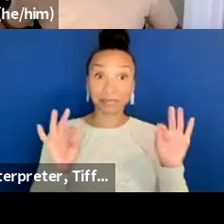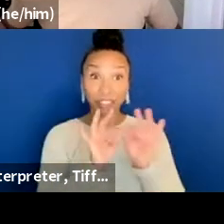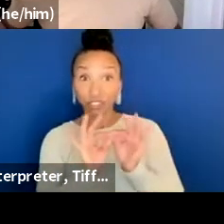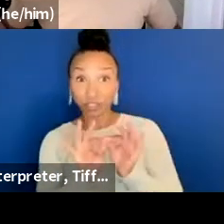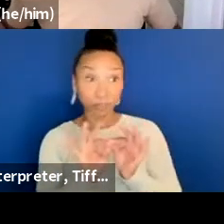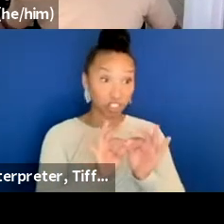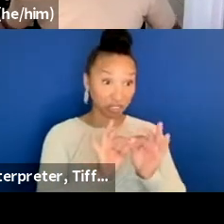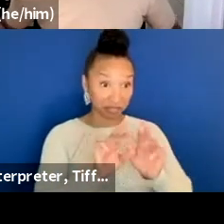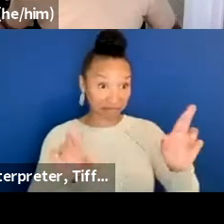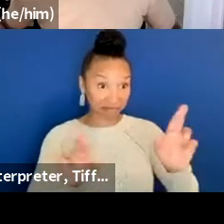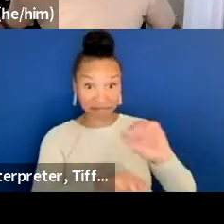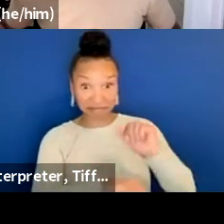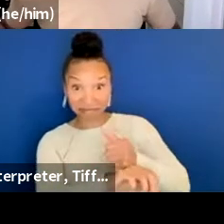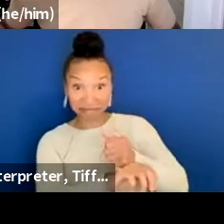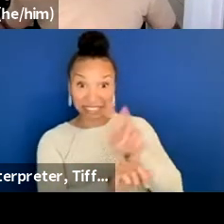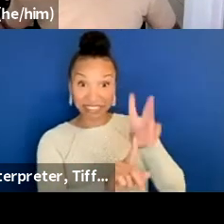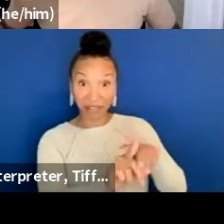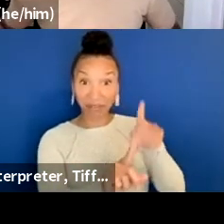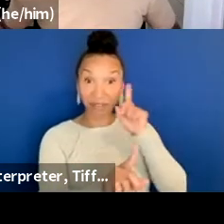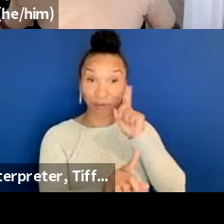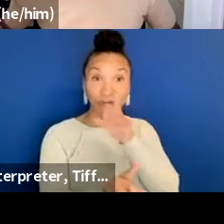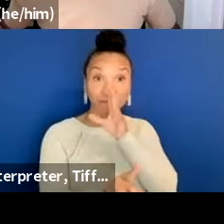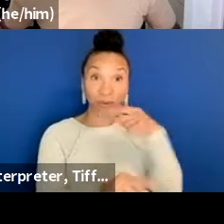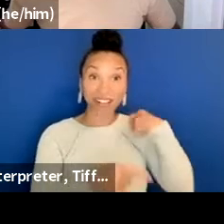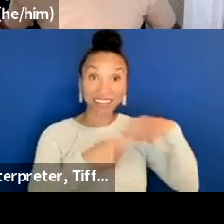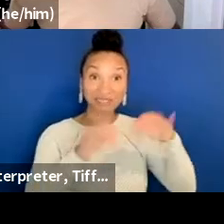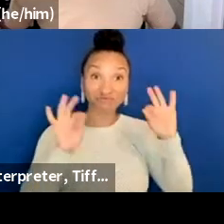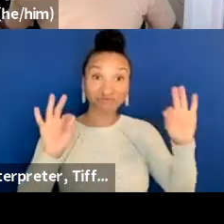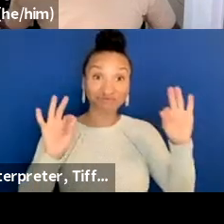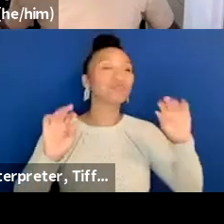Kirya Traber (she/her): This is my first time with live interpretation so i'm thankful to learn the process, thank you.